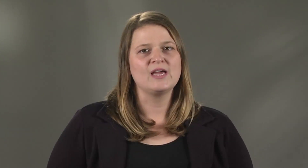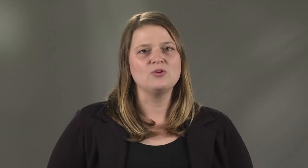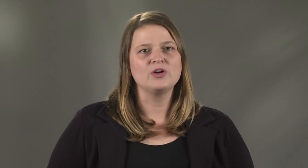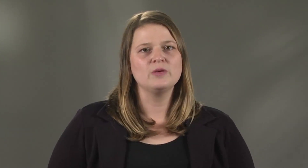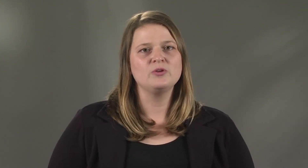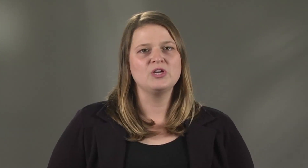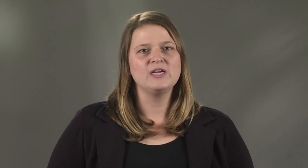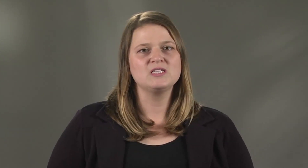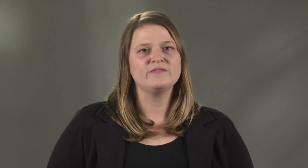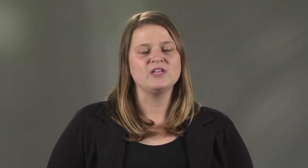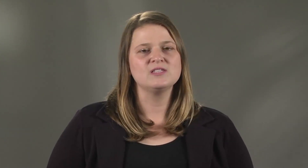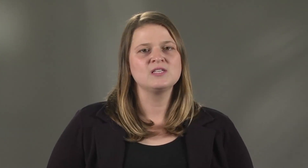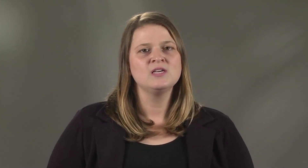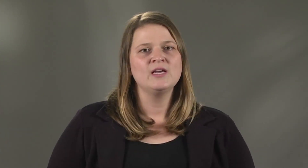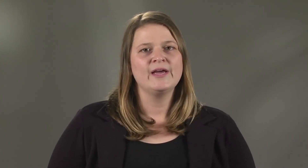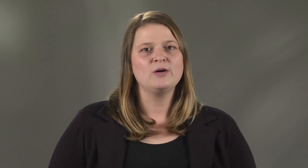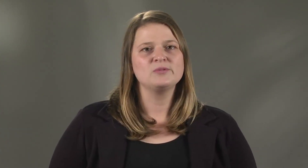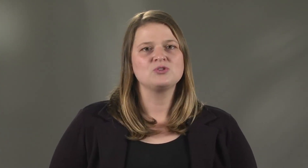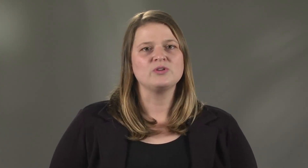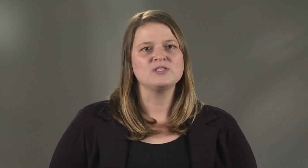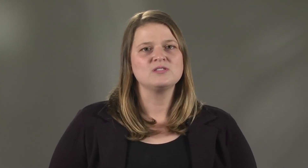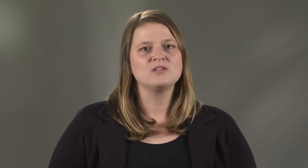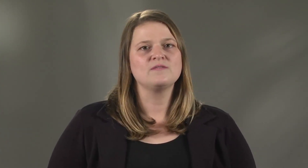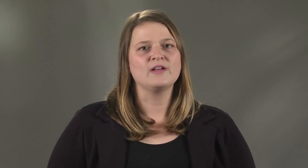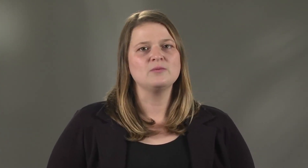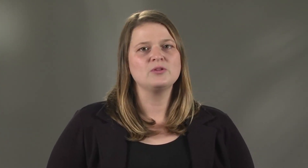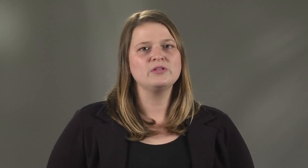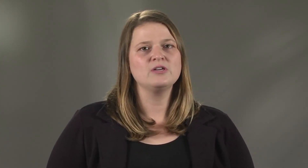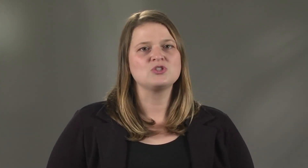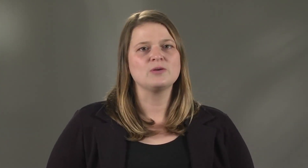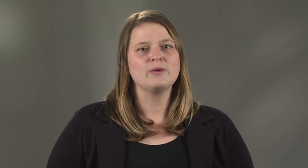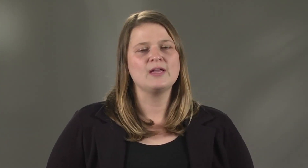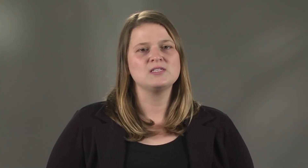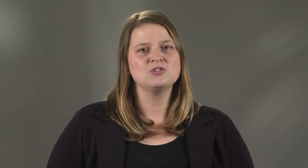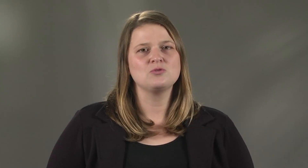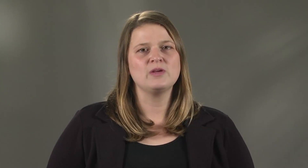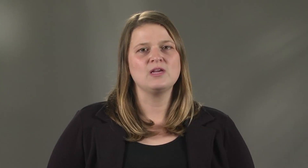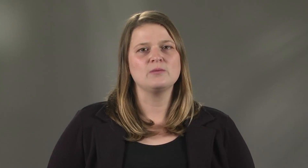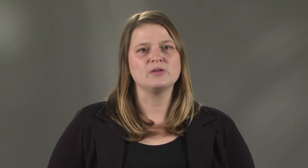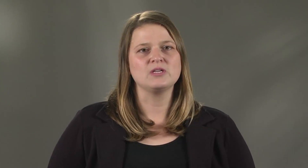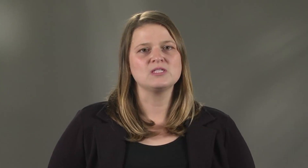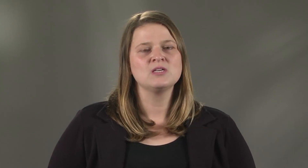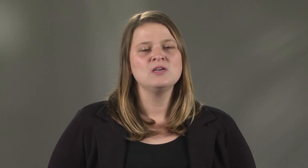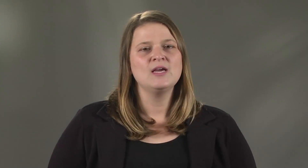and/or community activities helps students to develop their leadership and decision-making abilities